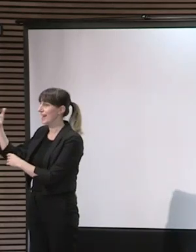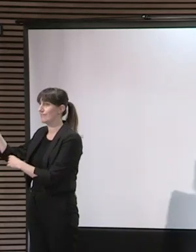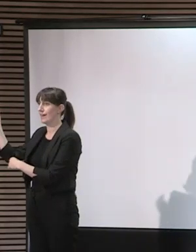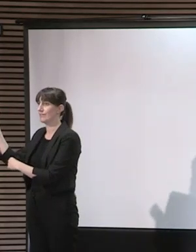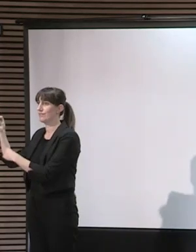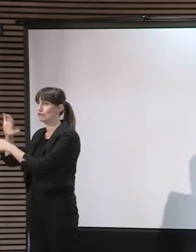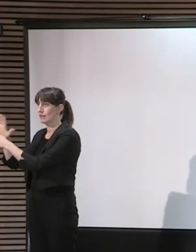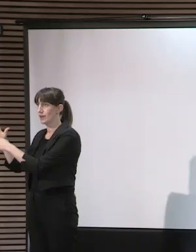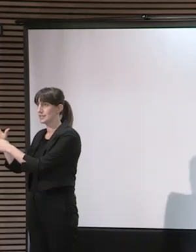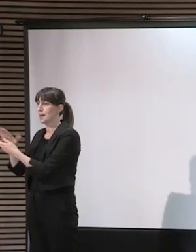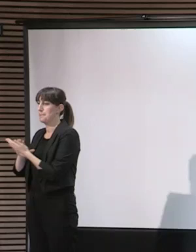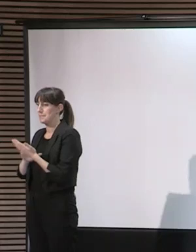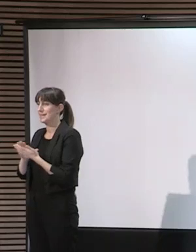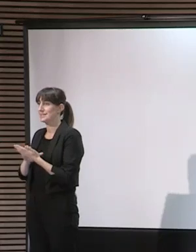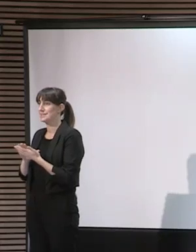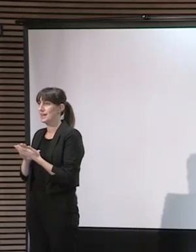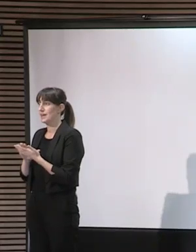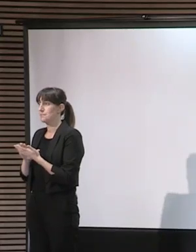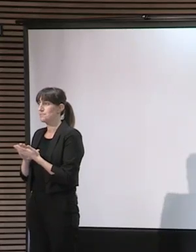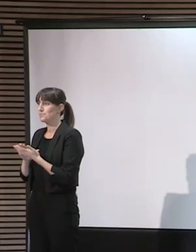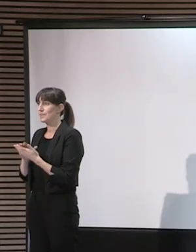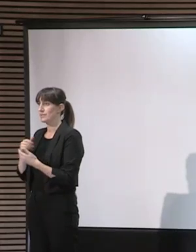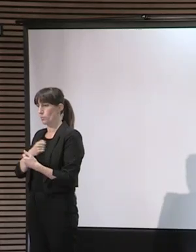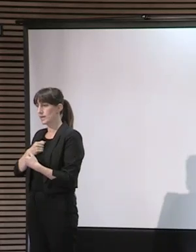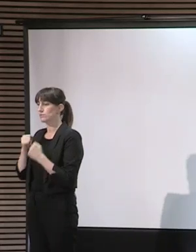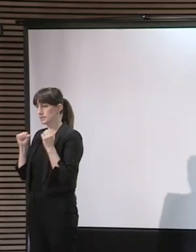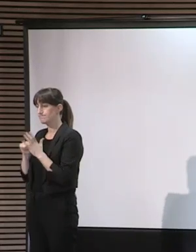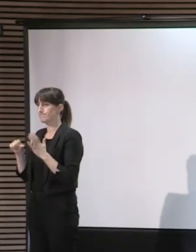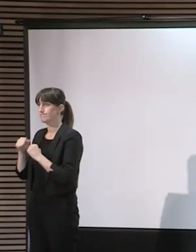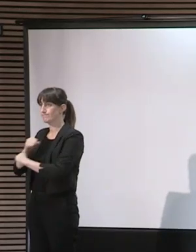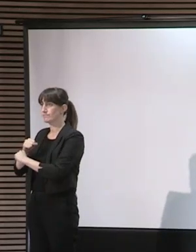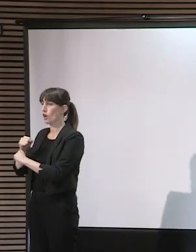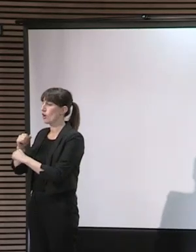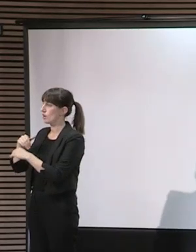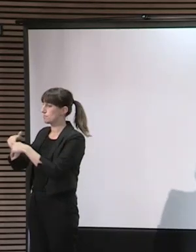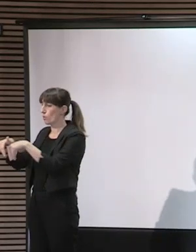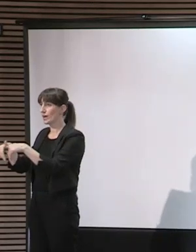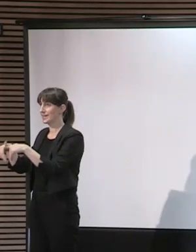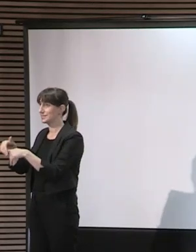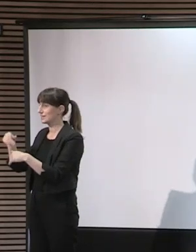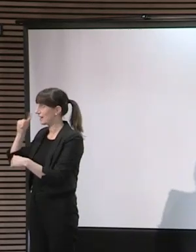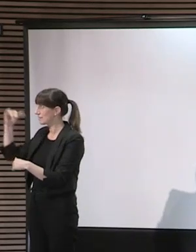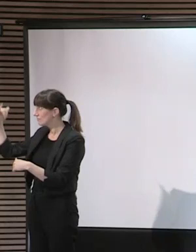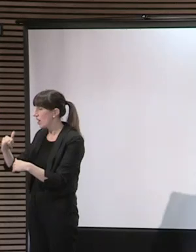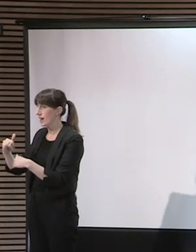what we're very clear we're trying to avoid - means that we need to maintain an elimination approach because,